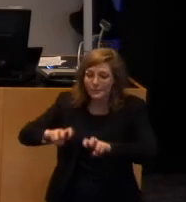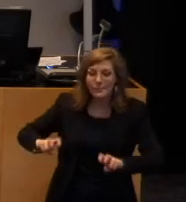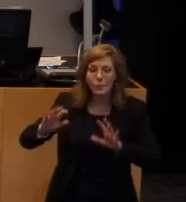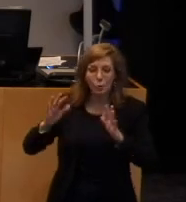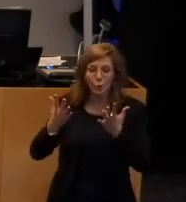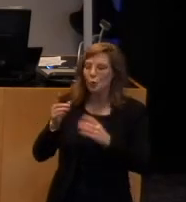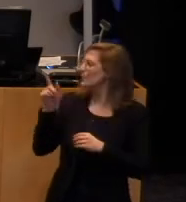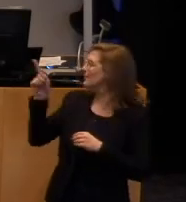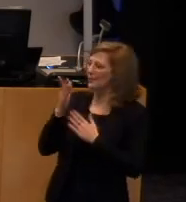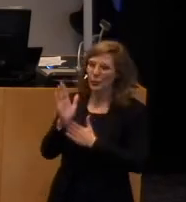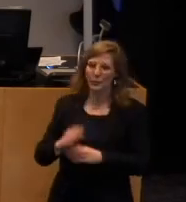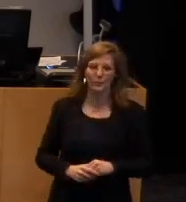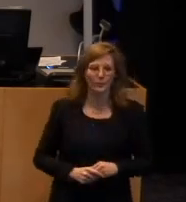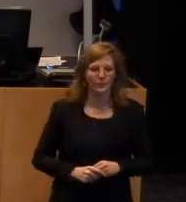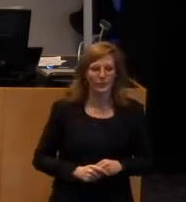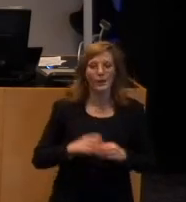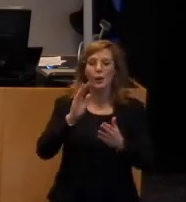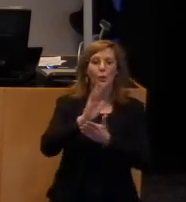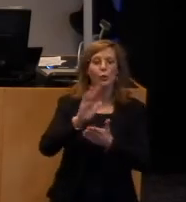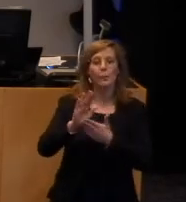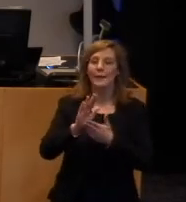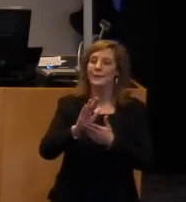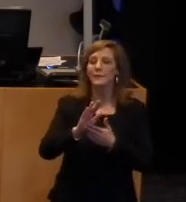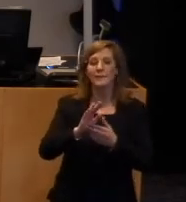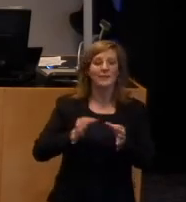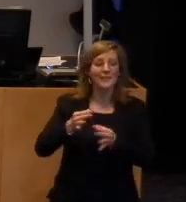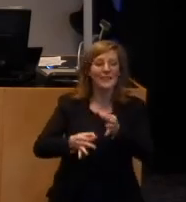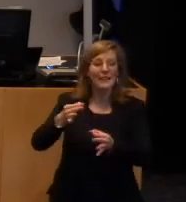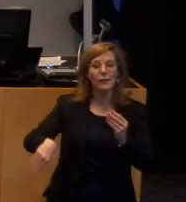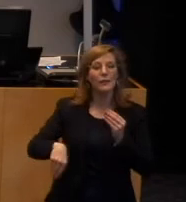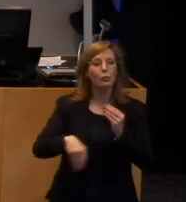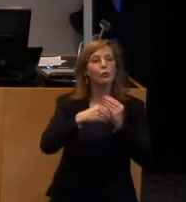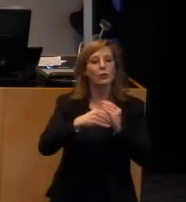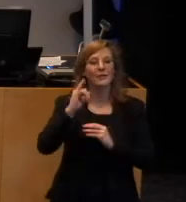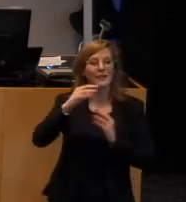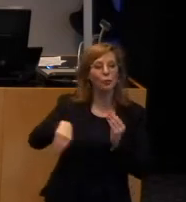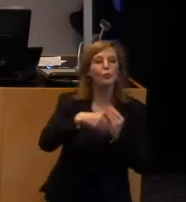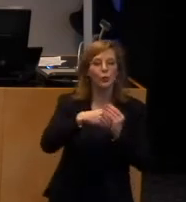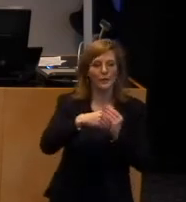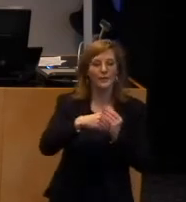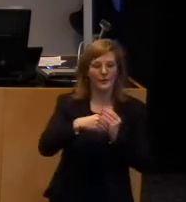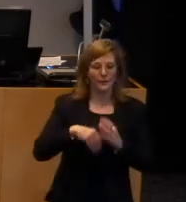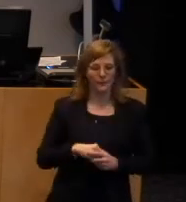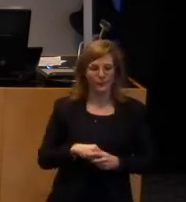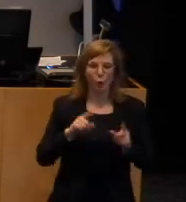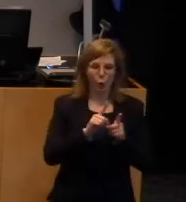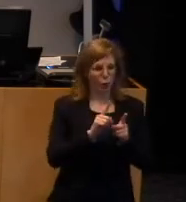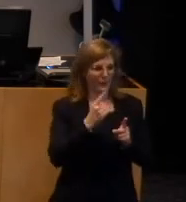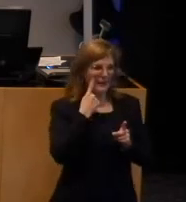So for example, for addition, first, a literature review was done about what we already know about the strategy addition.